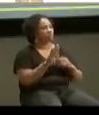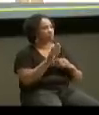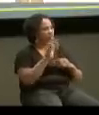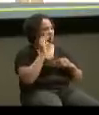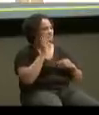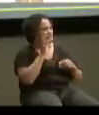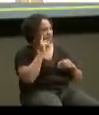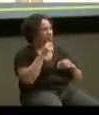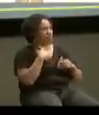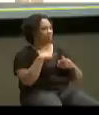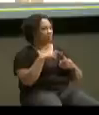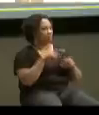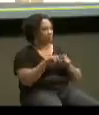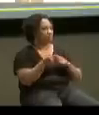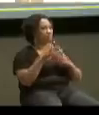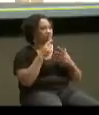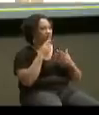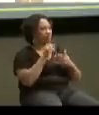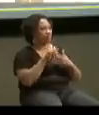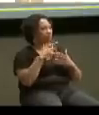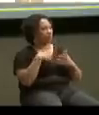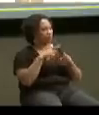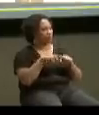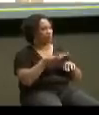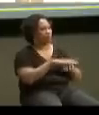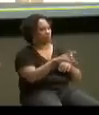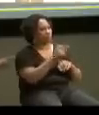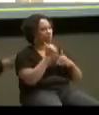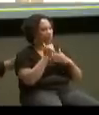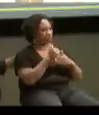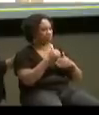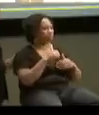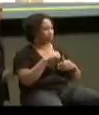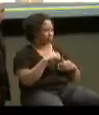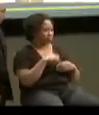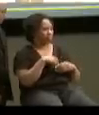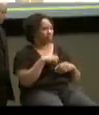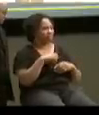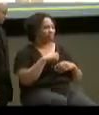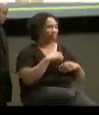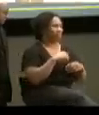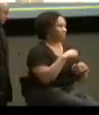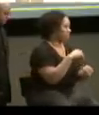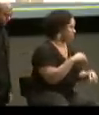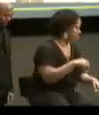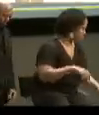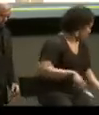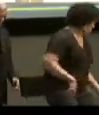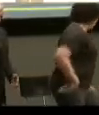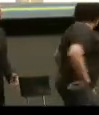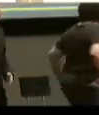ENABLED BUSINESSES AS WELL AS VETERAN-OWNED BUSINESSES. WE DEPEND ON YOU TO POWER THE ECONOMIC ENGINE.